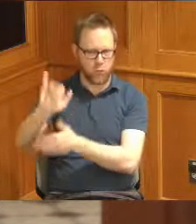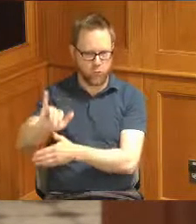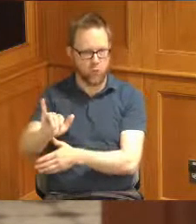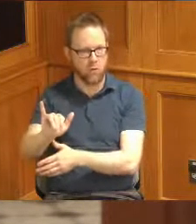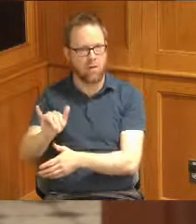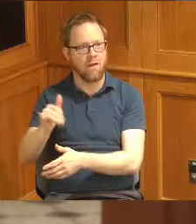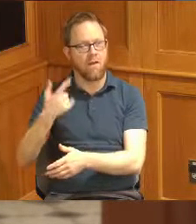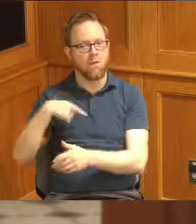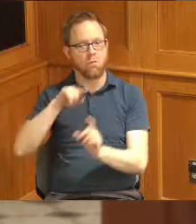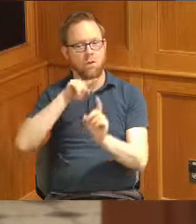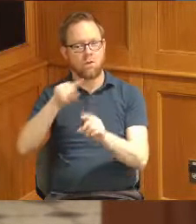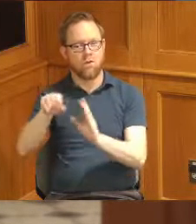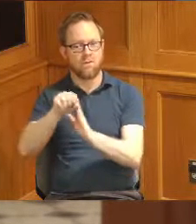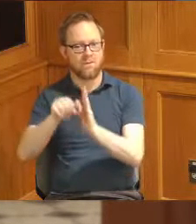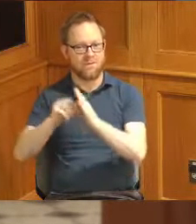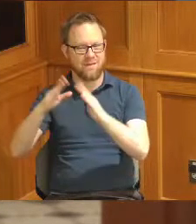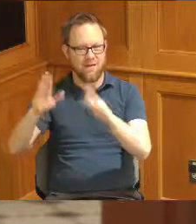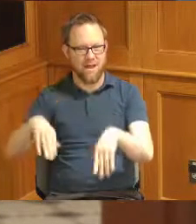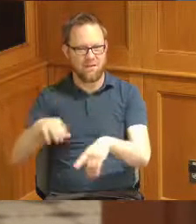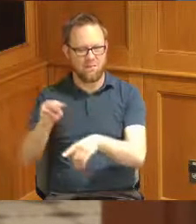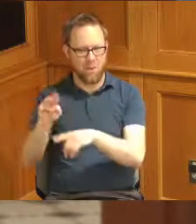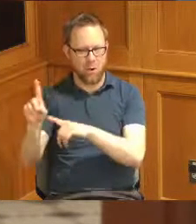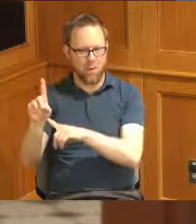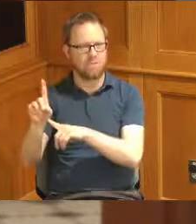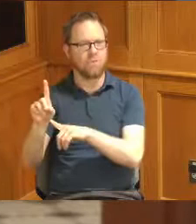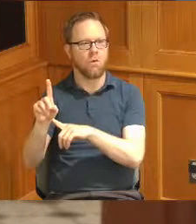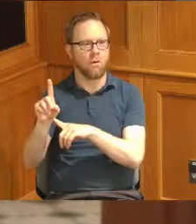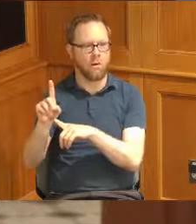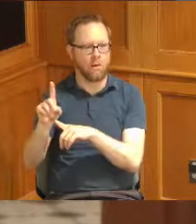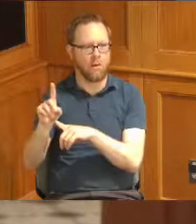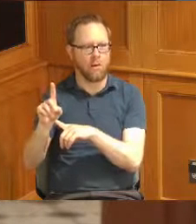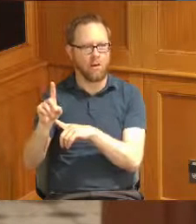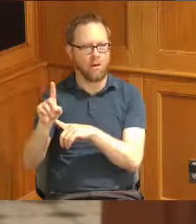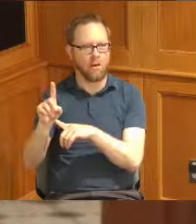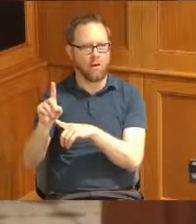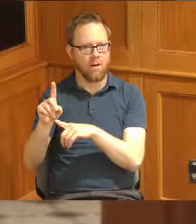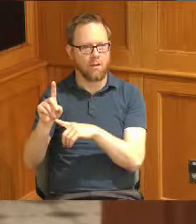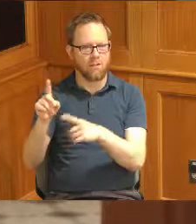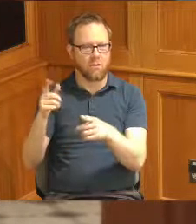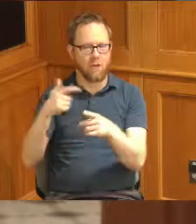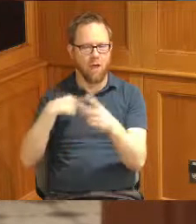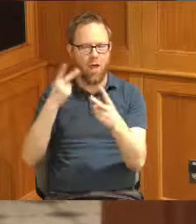to the state house in Maryland for that and that is something that I reminisce on because that was